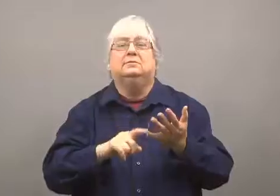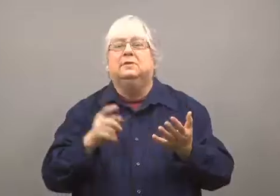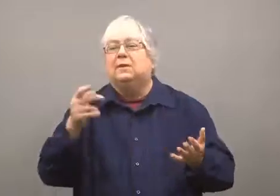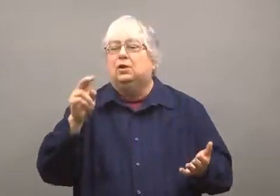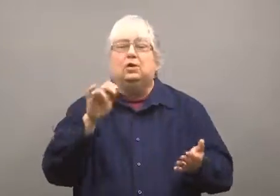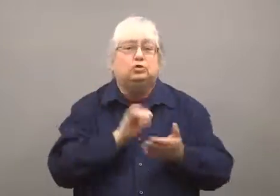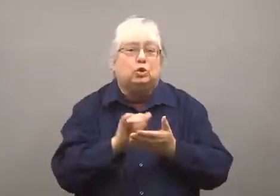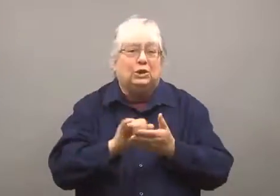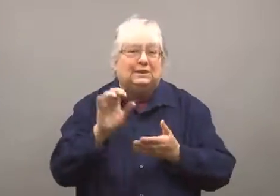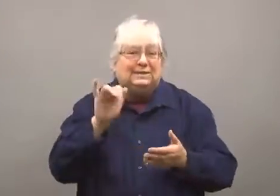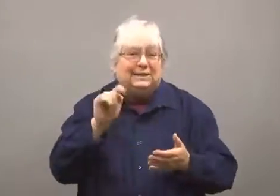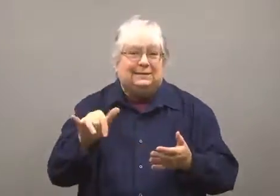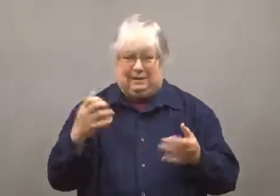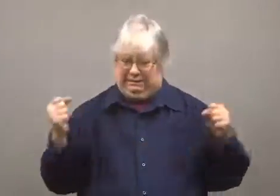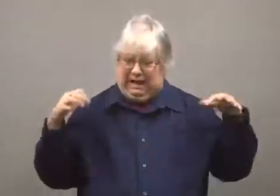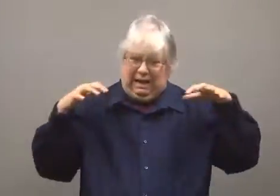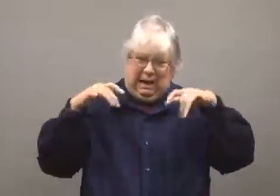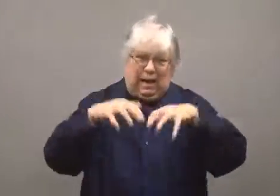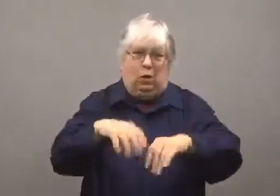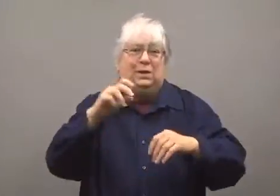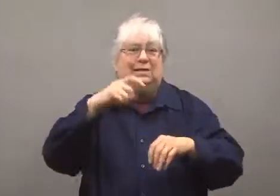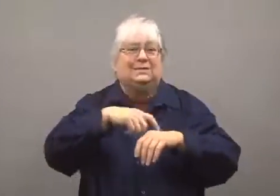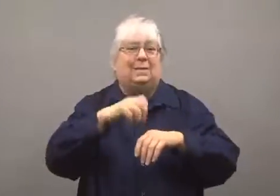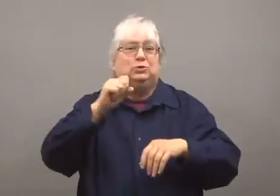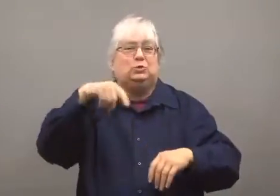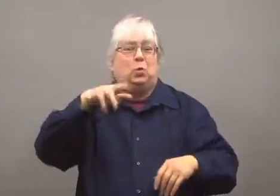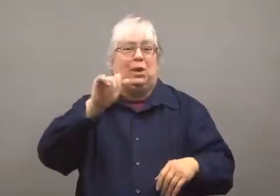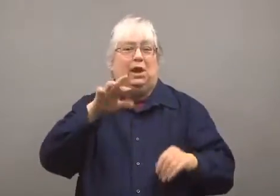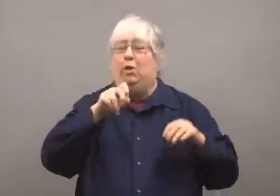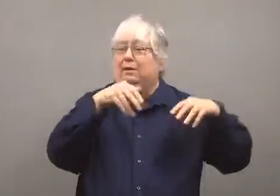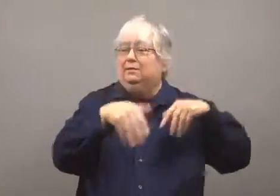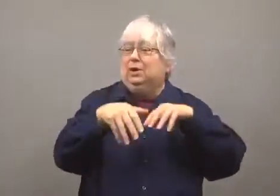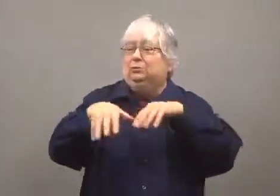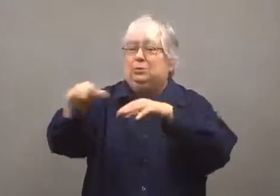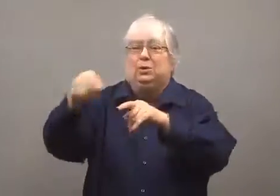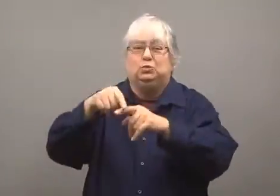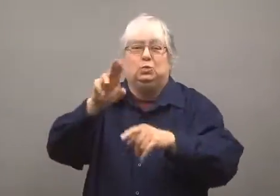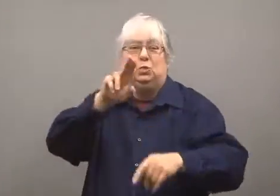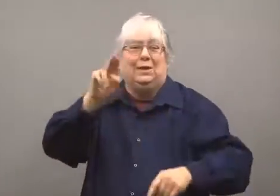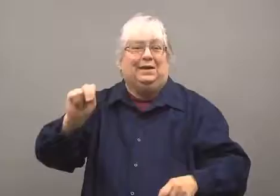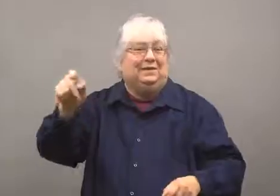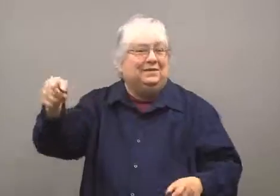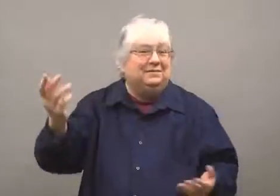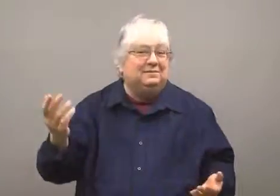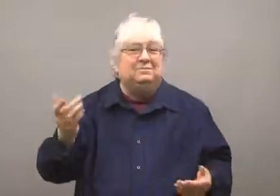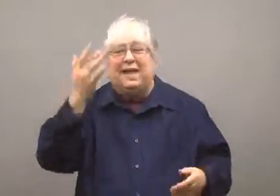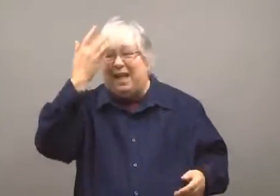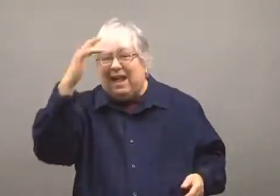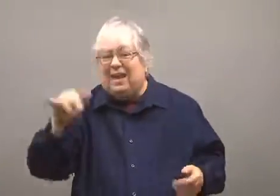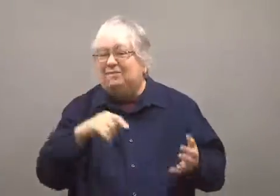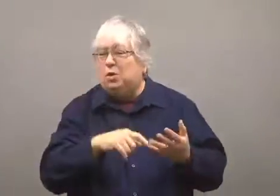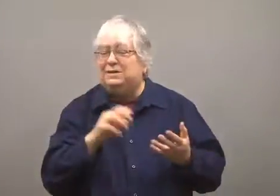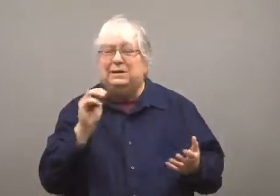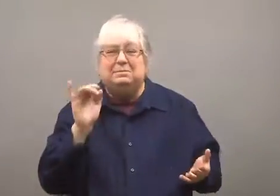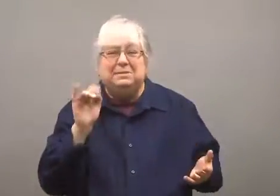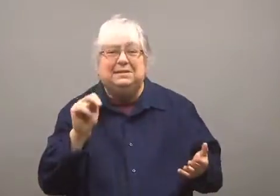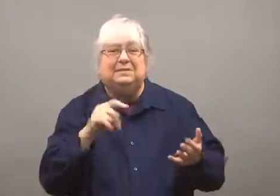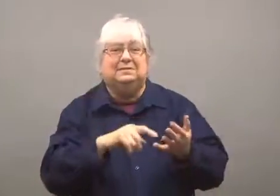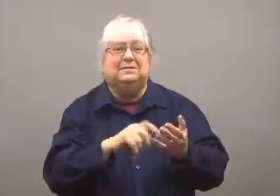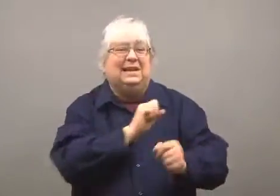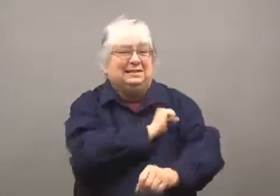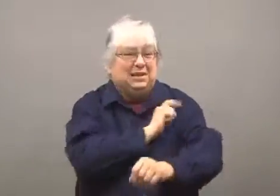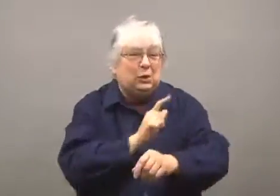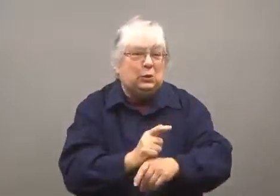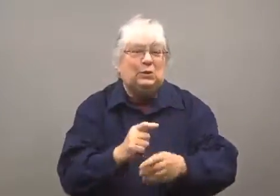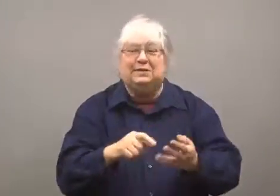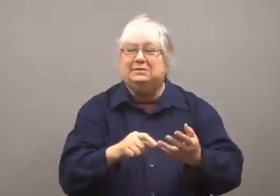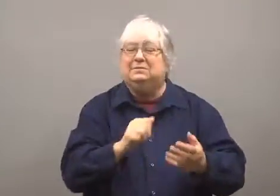People filled Times Square in New York City and marched to the United Nations.